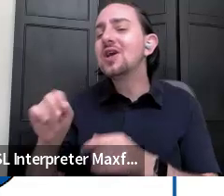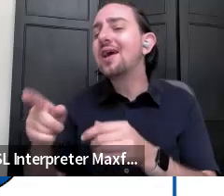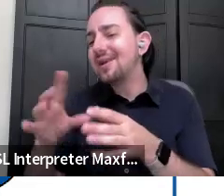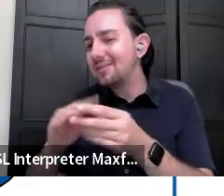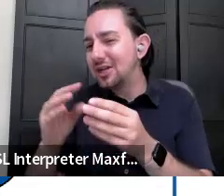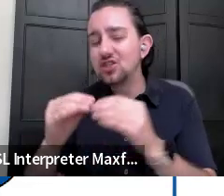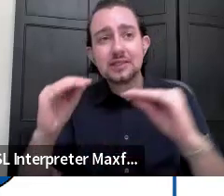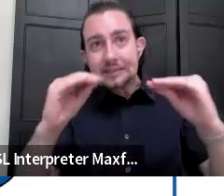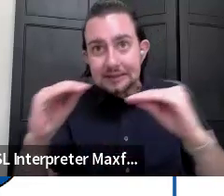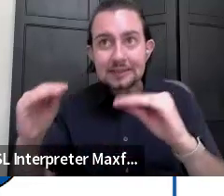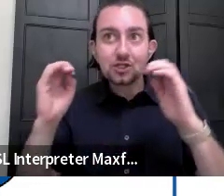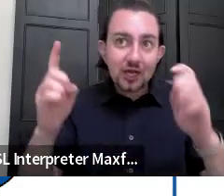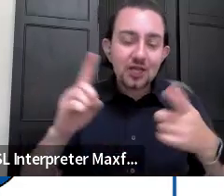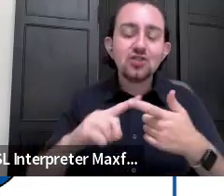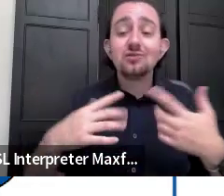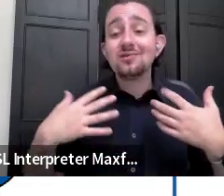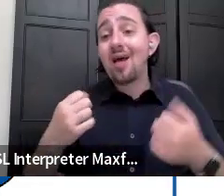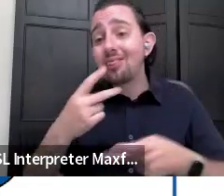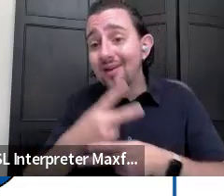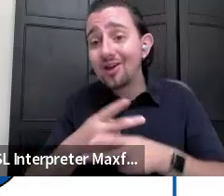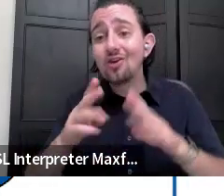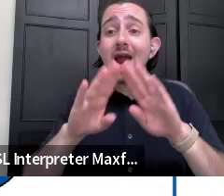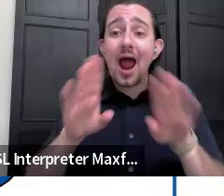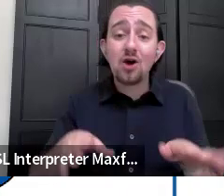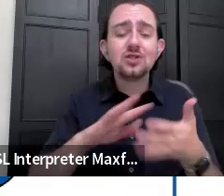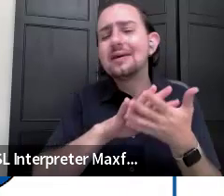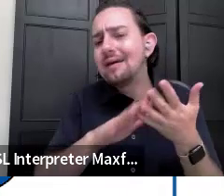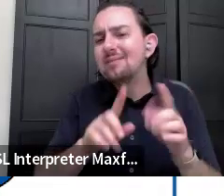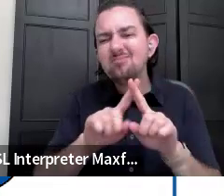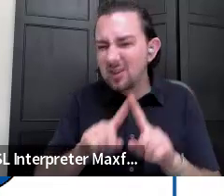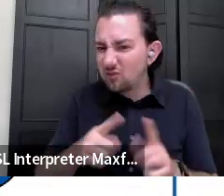healthcare, housing, et cetera. And it also can come from you.